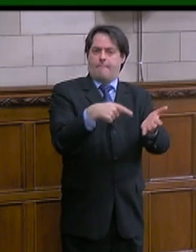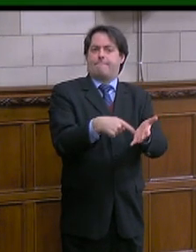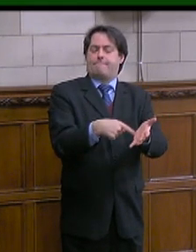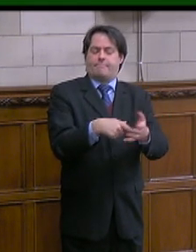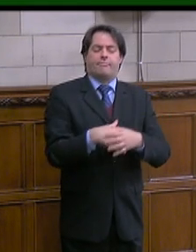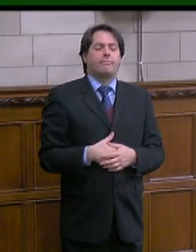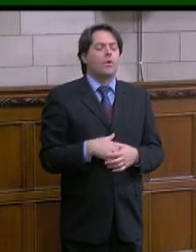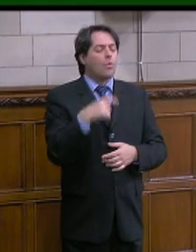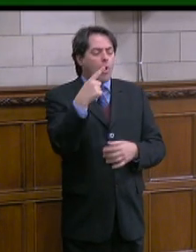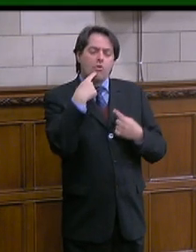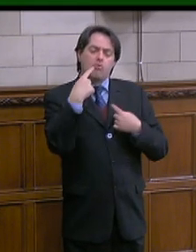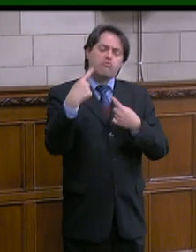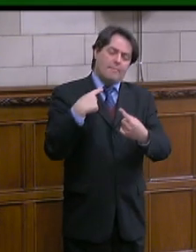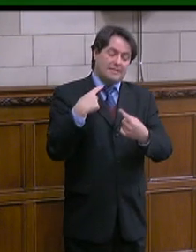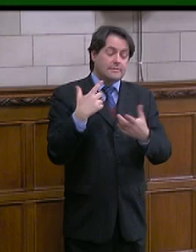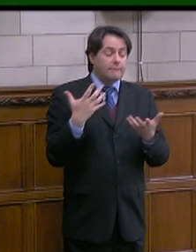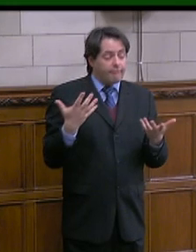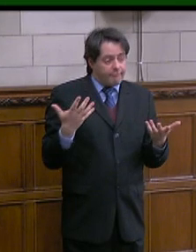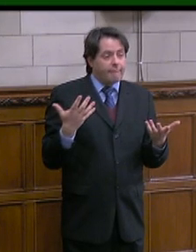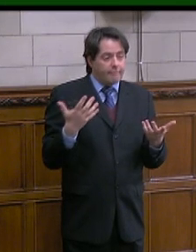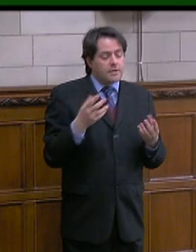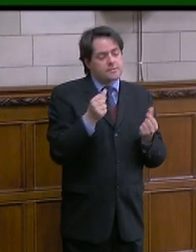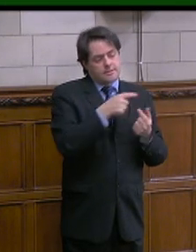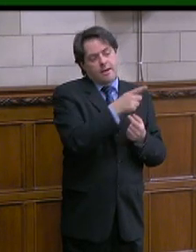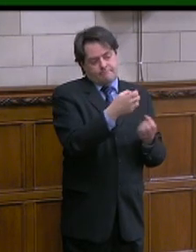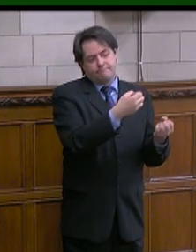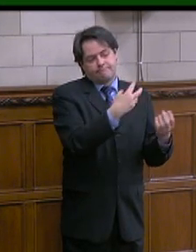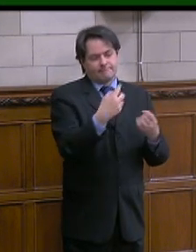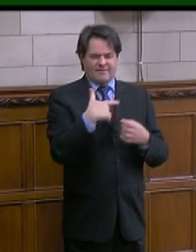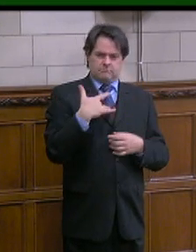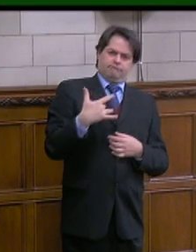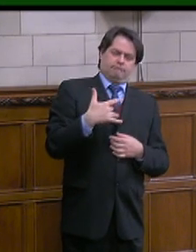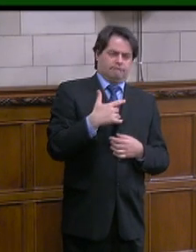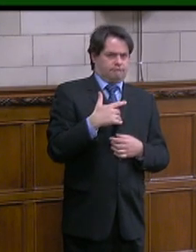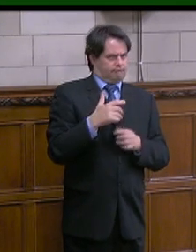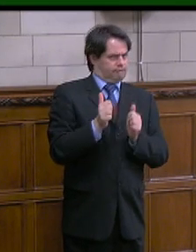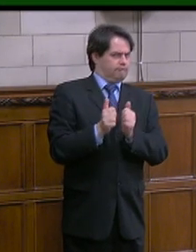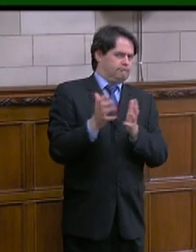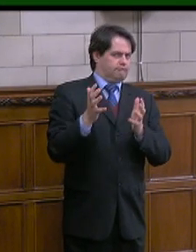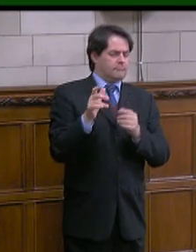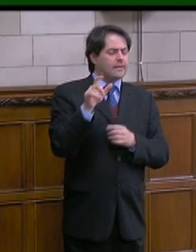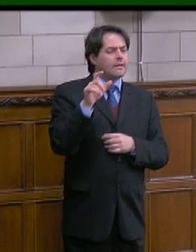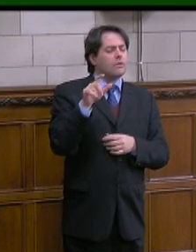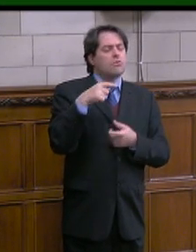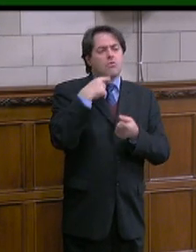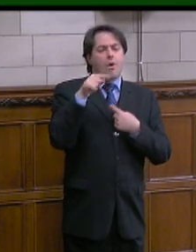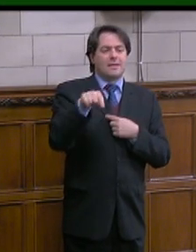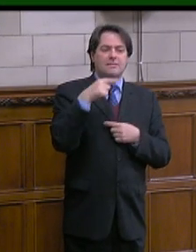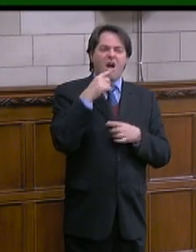The Government said—a number of people said to me that they took exception to this comment—that BSL is a “useful tool”.